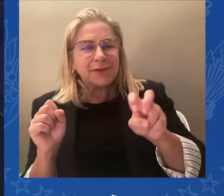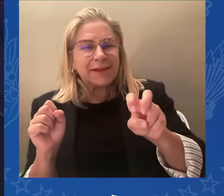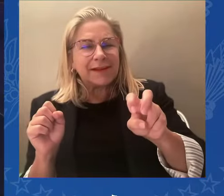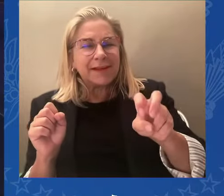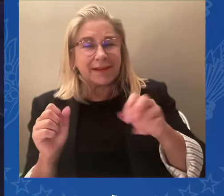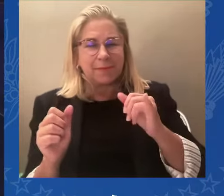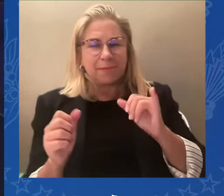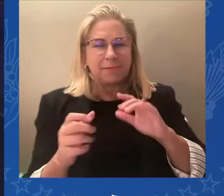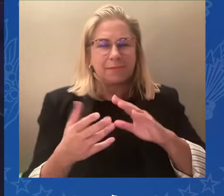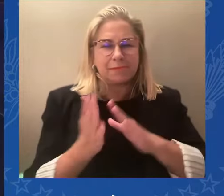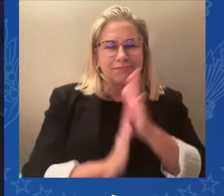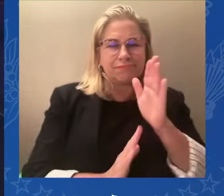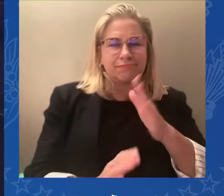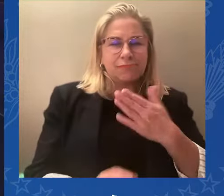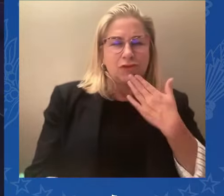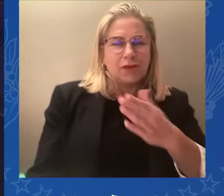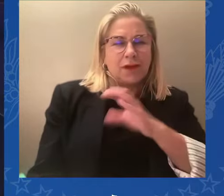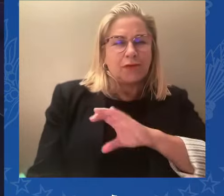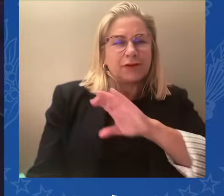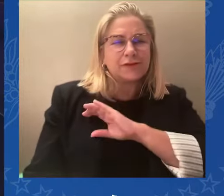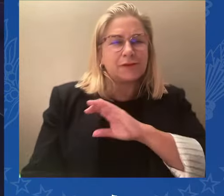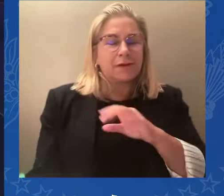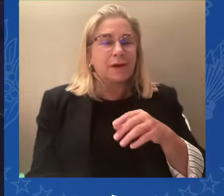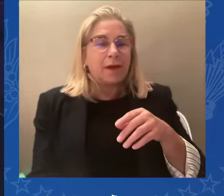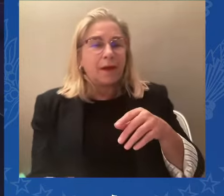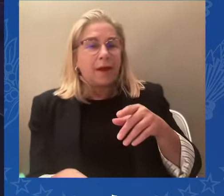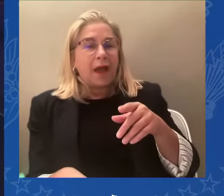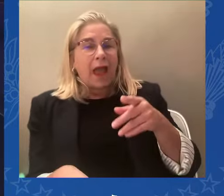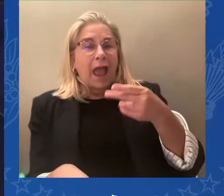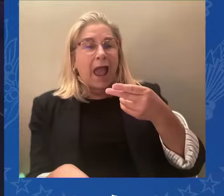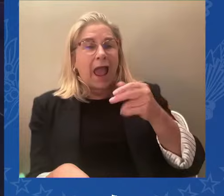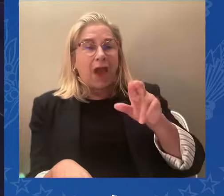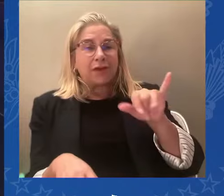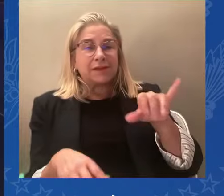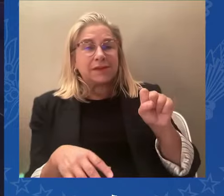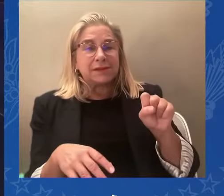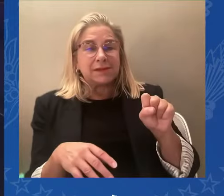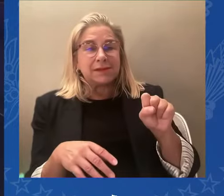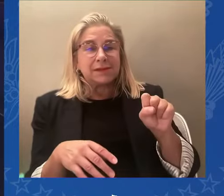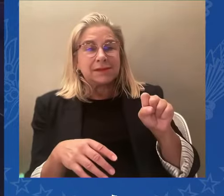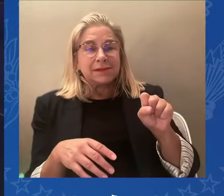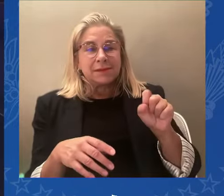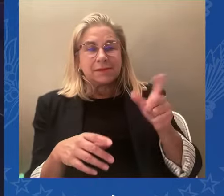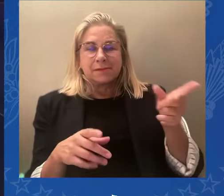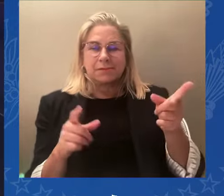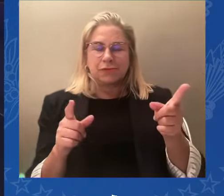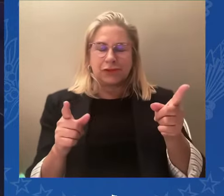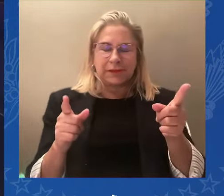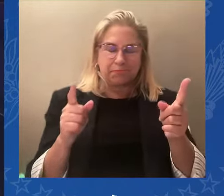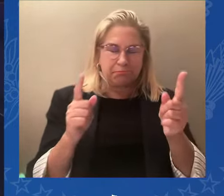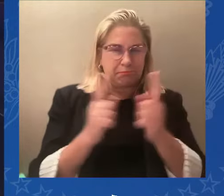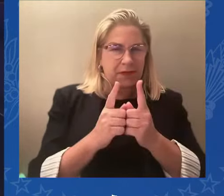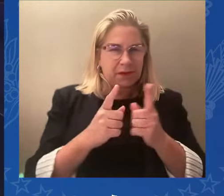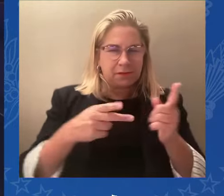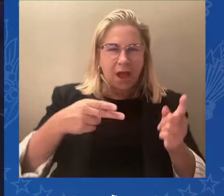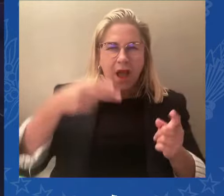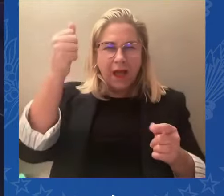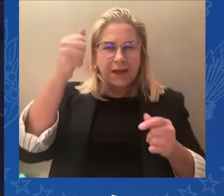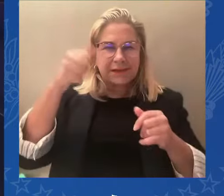I’ve served with her. I know her. I trust her. And I’ll be proud to stand on the steps of the United States Capitol